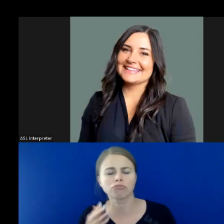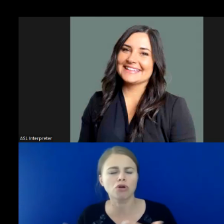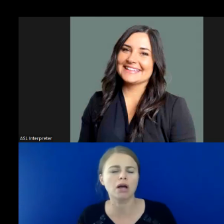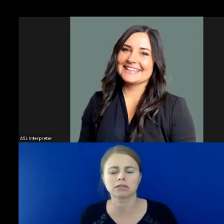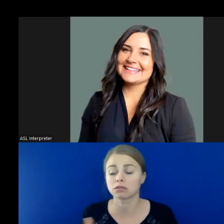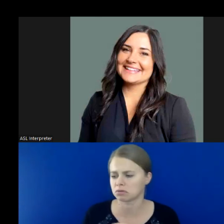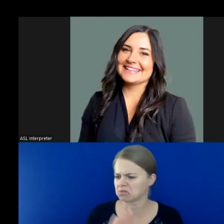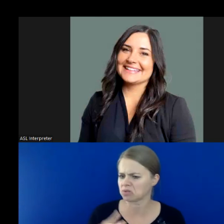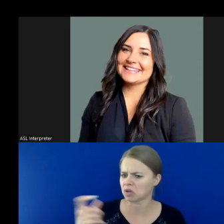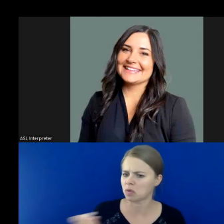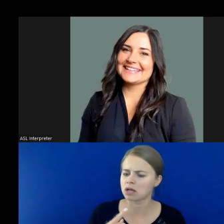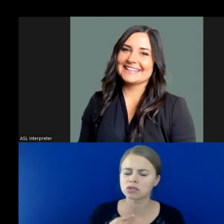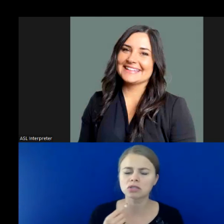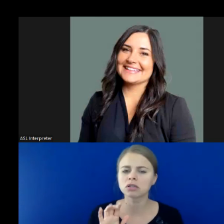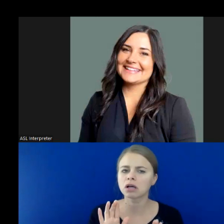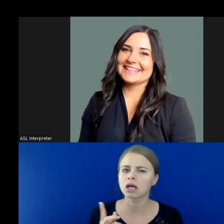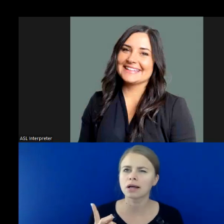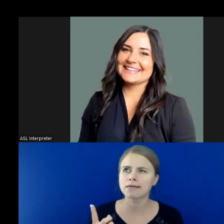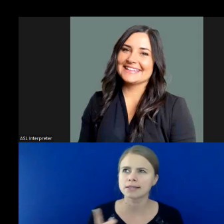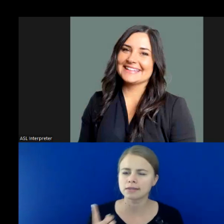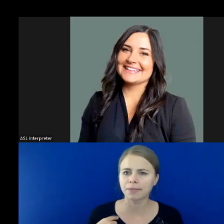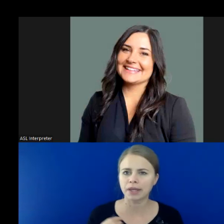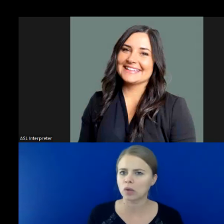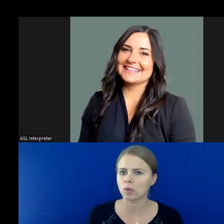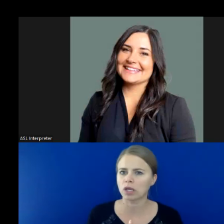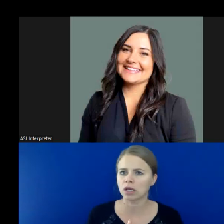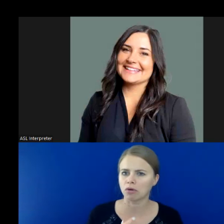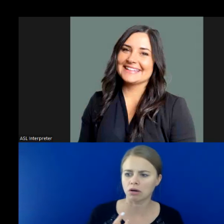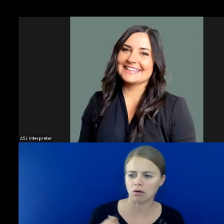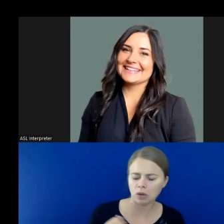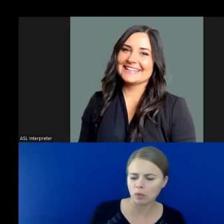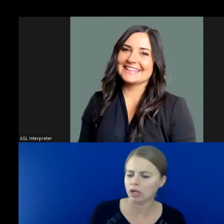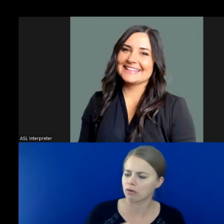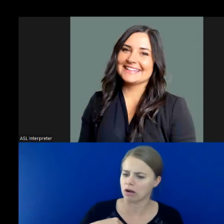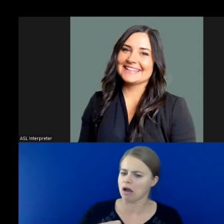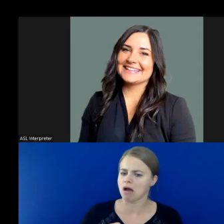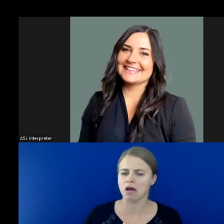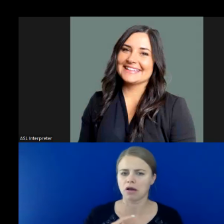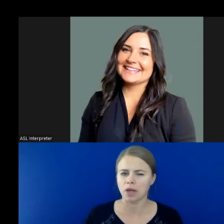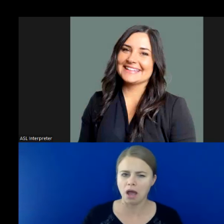And that's something that we and I are actively looking to build that.